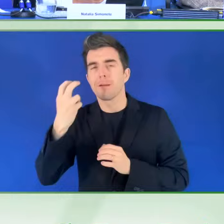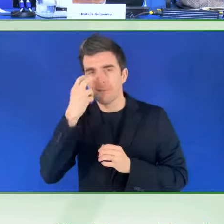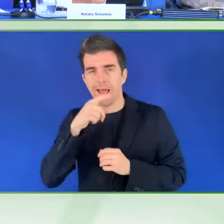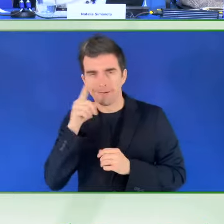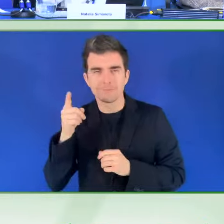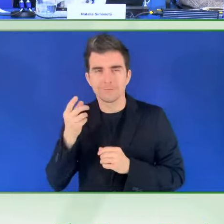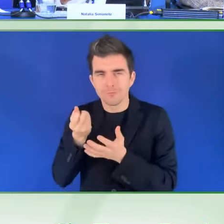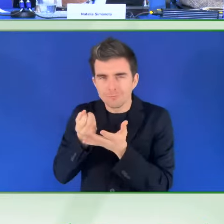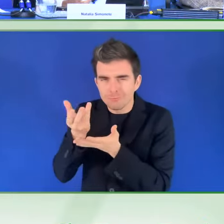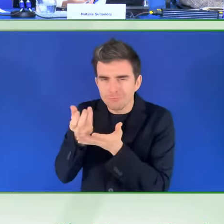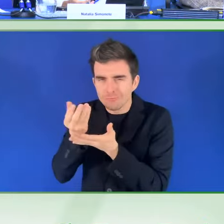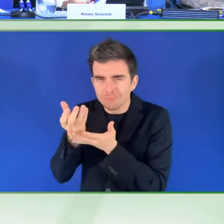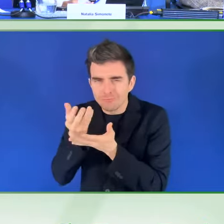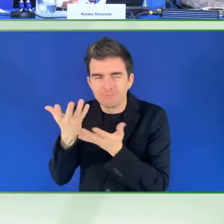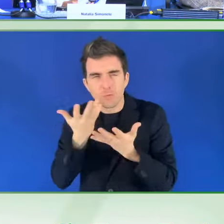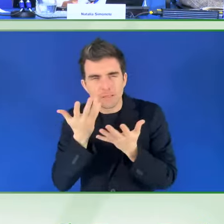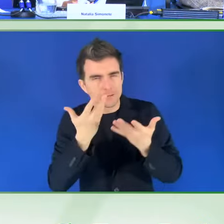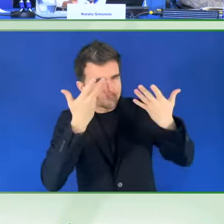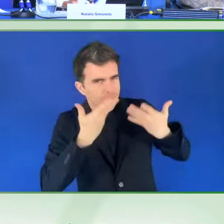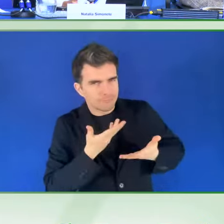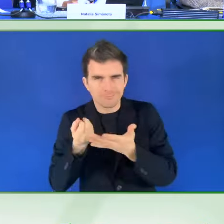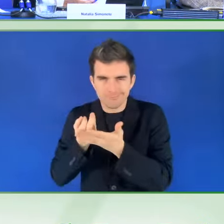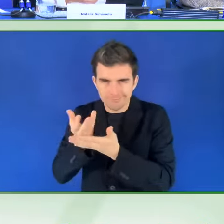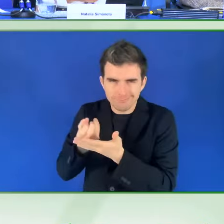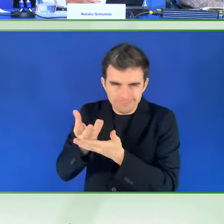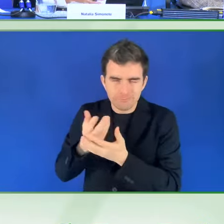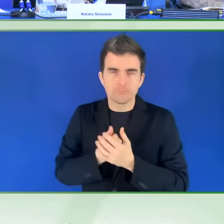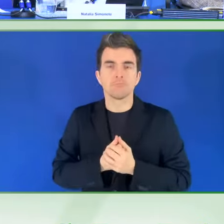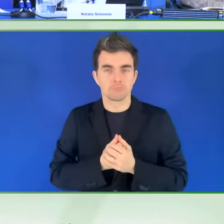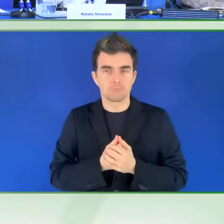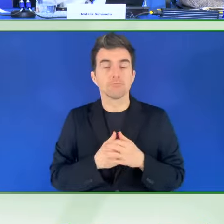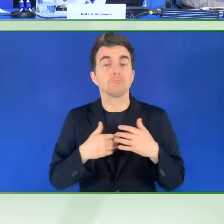We will be seeing each other tomorrow again, from what I understood.